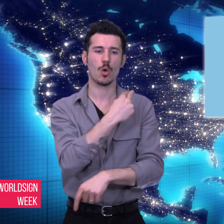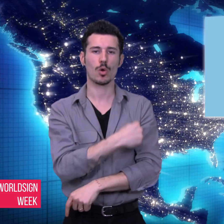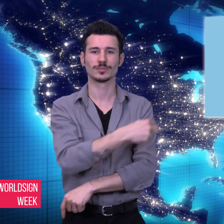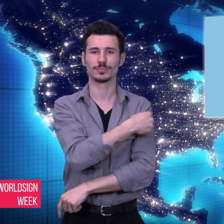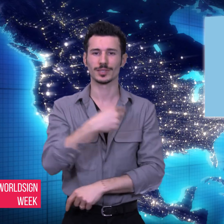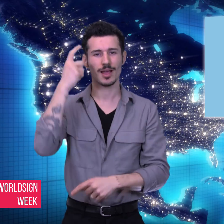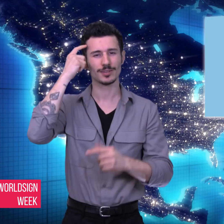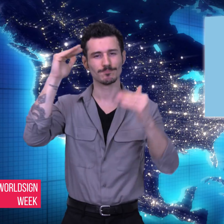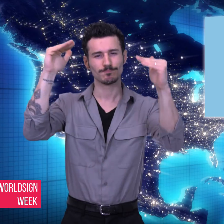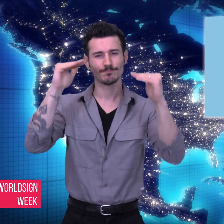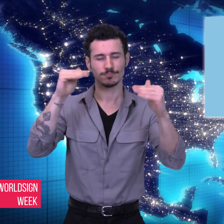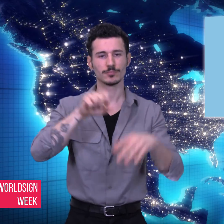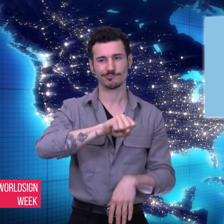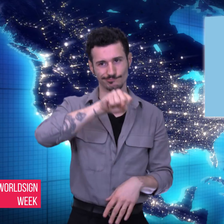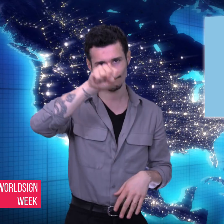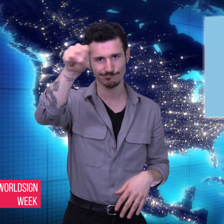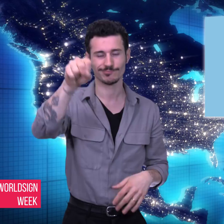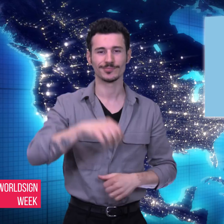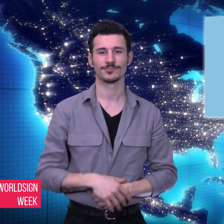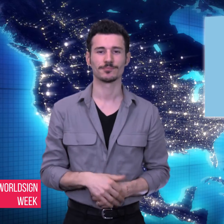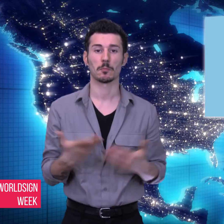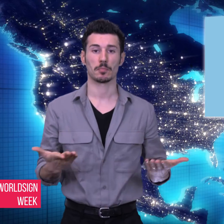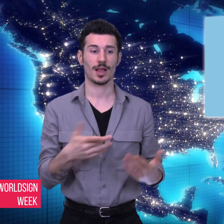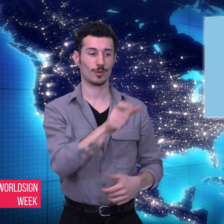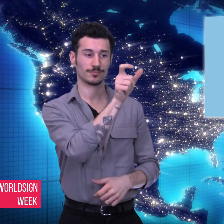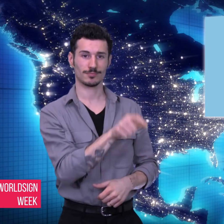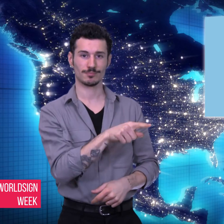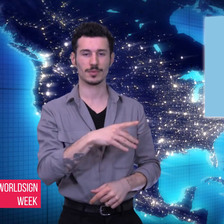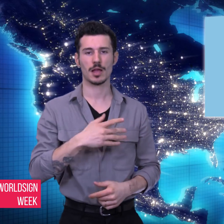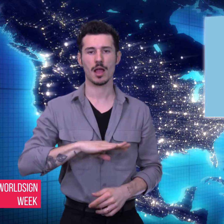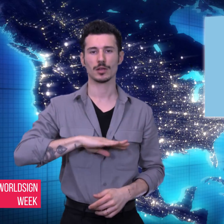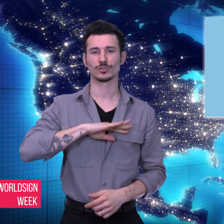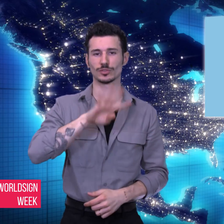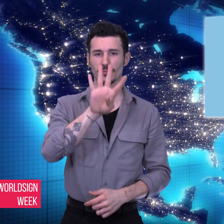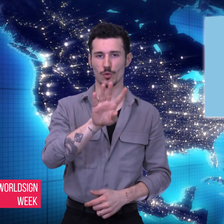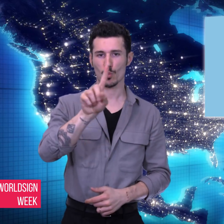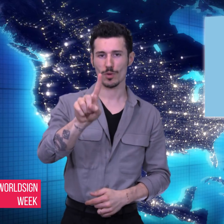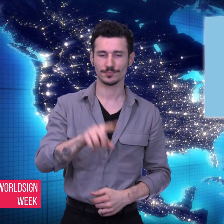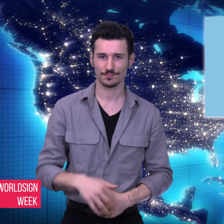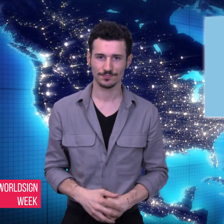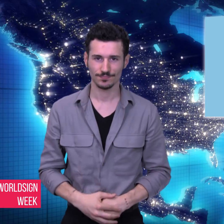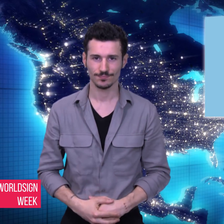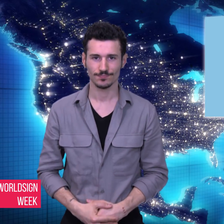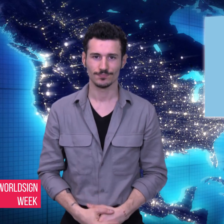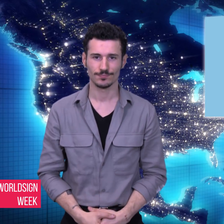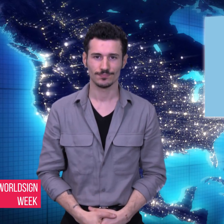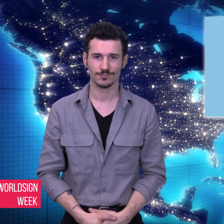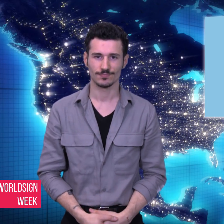money to send Wang, now 41 to a psychiatric hospital.